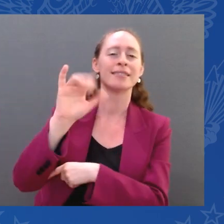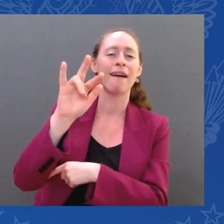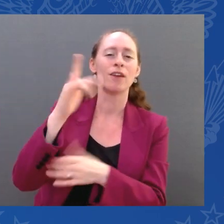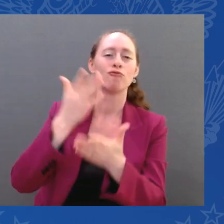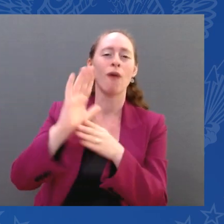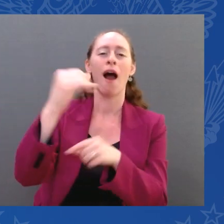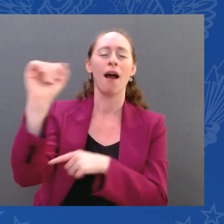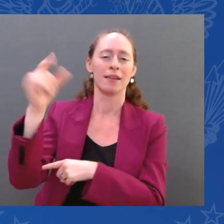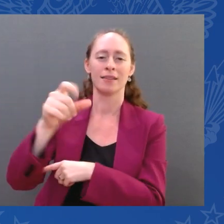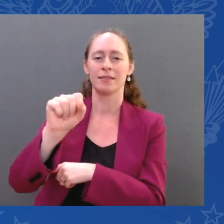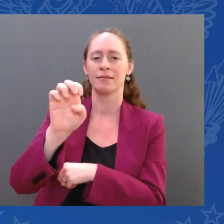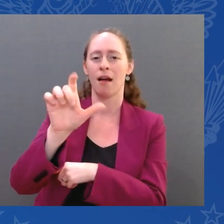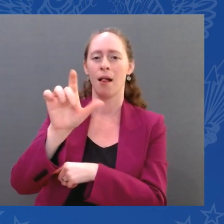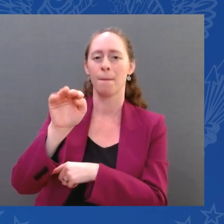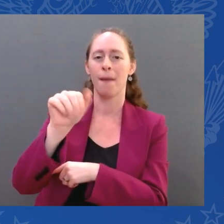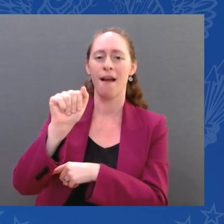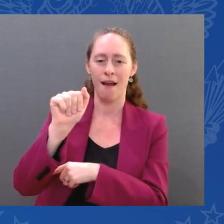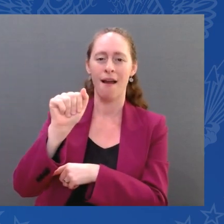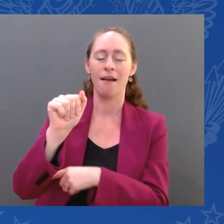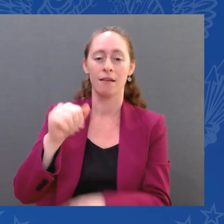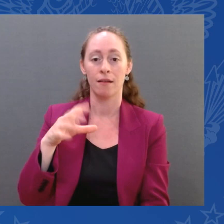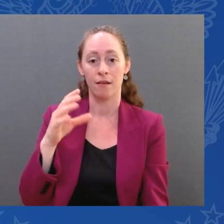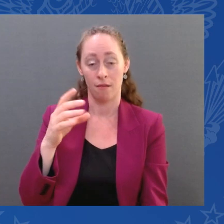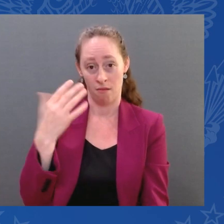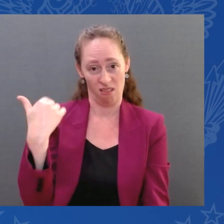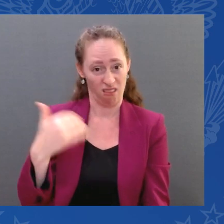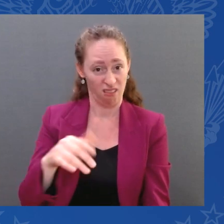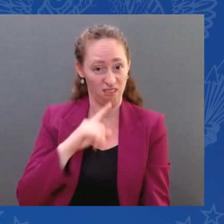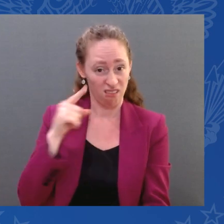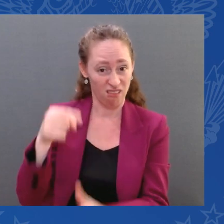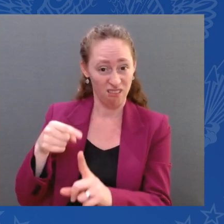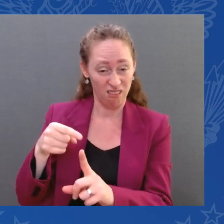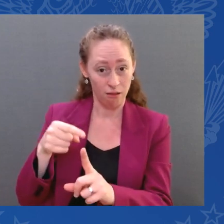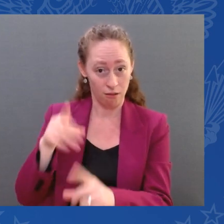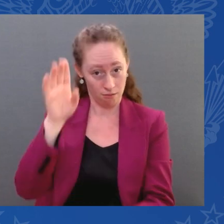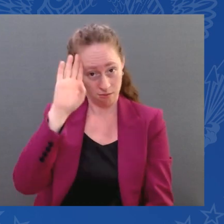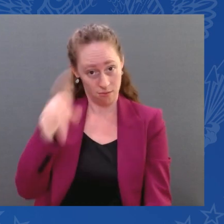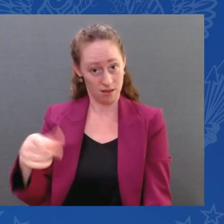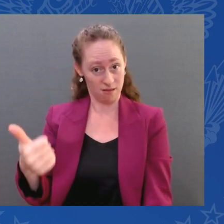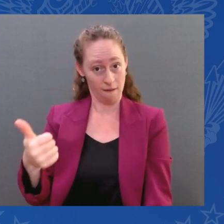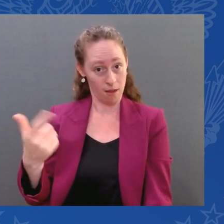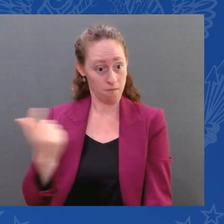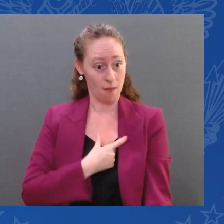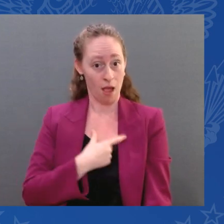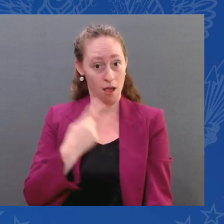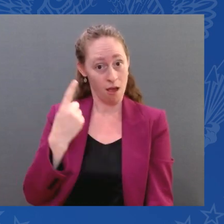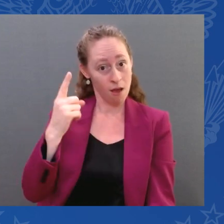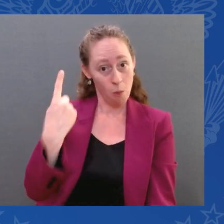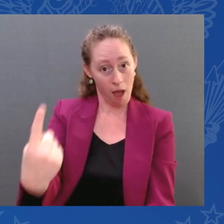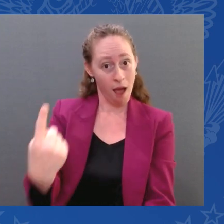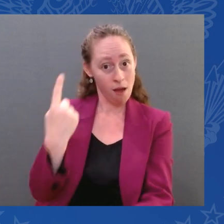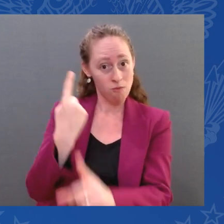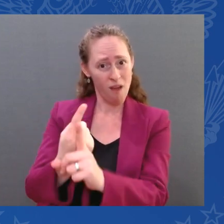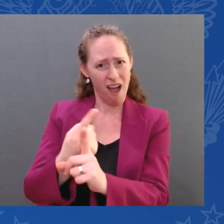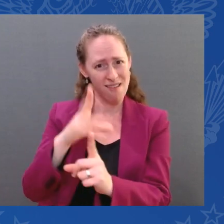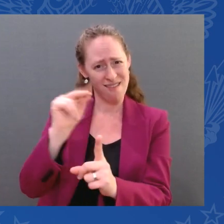who sacrificed so much for the cause of liberty and justice for all. And by the way, she asked me to make sure to add that